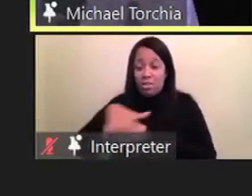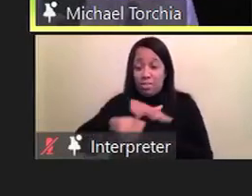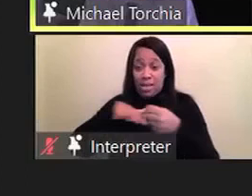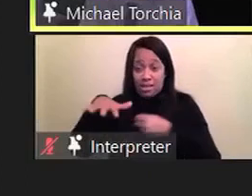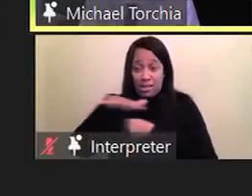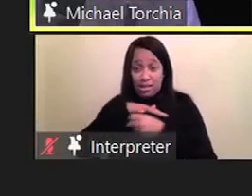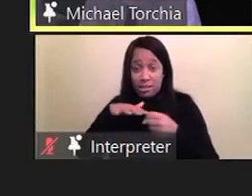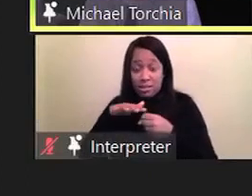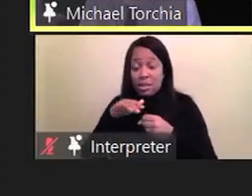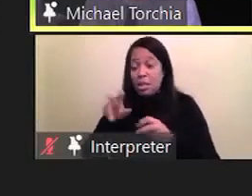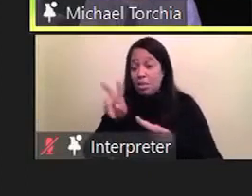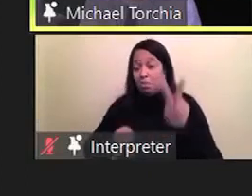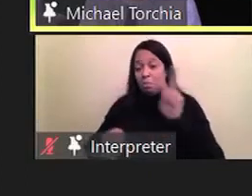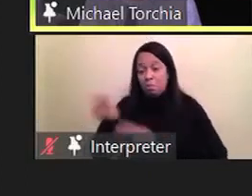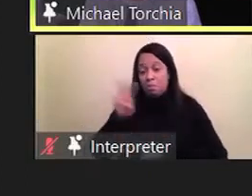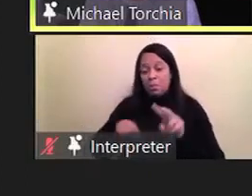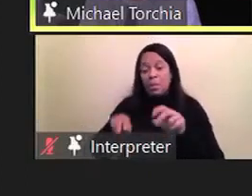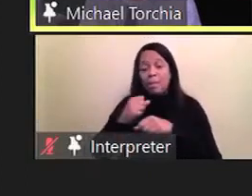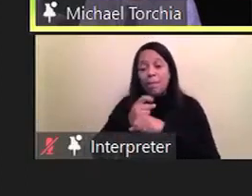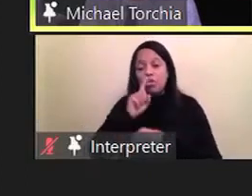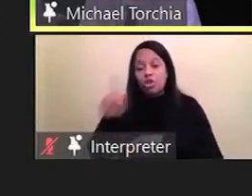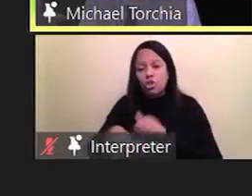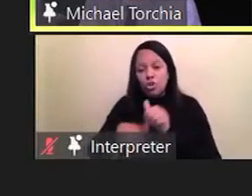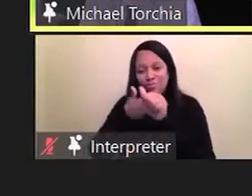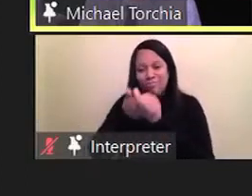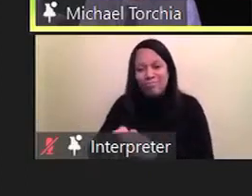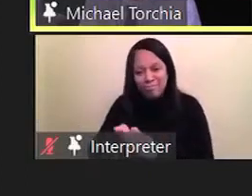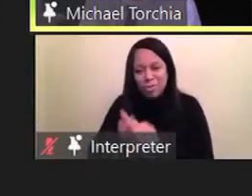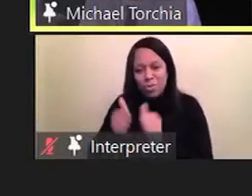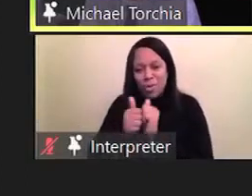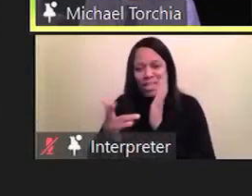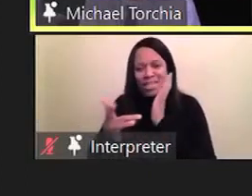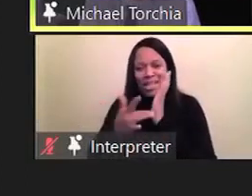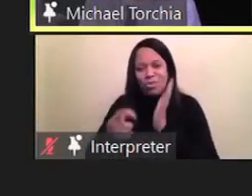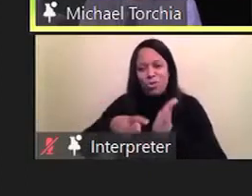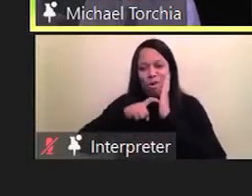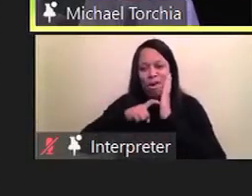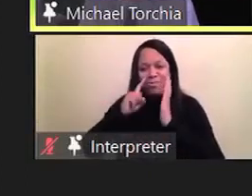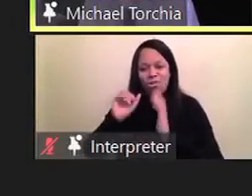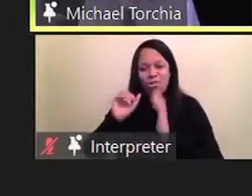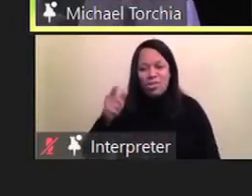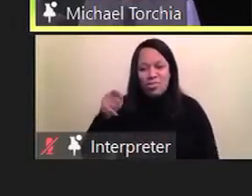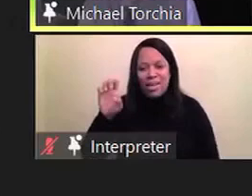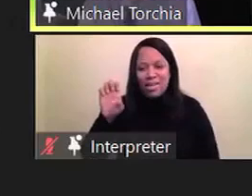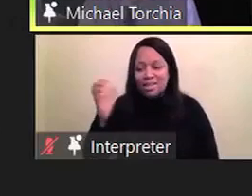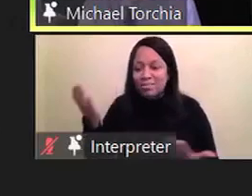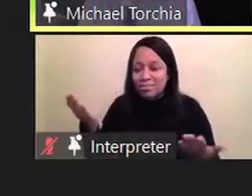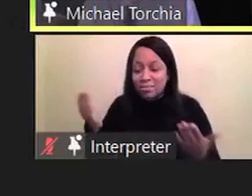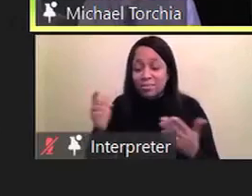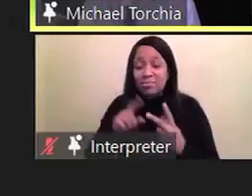the ADA technical requirements. So it can be one or the other or both.